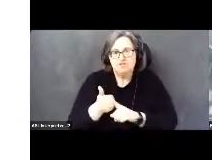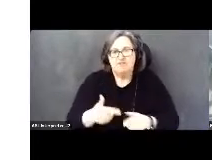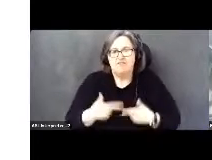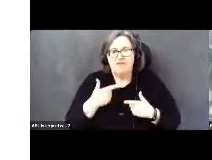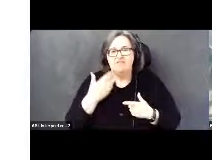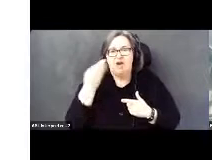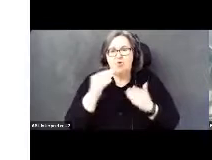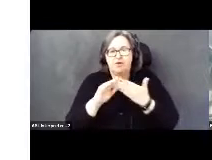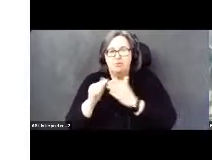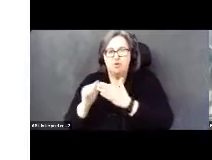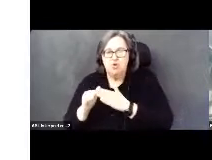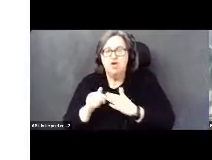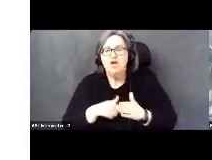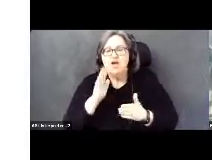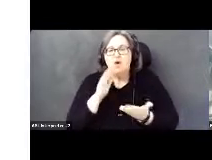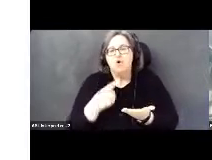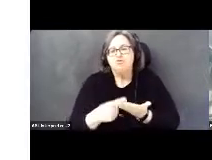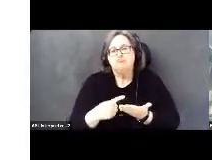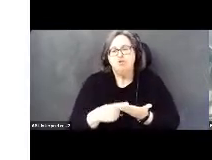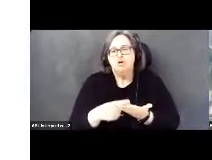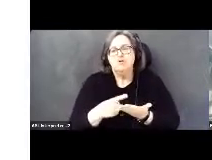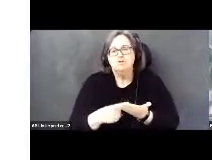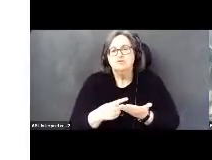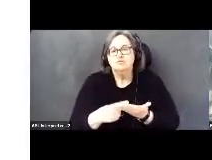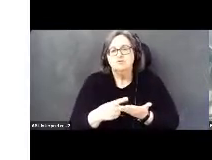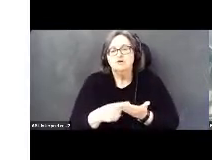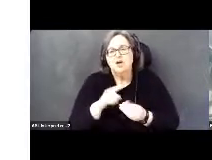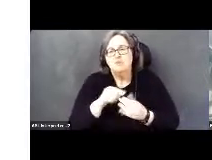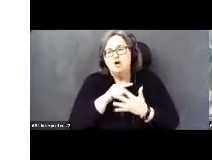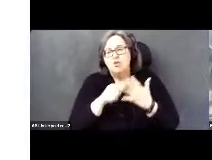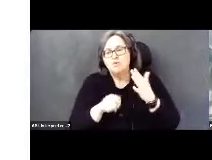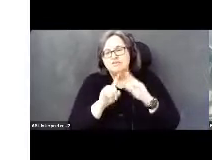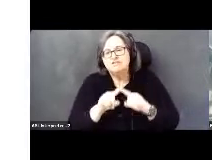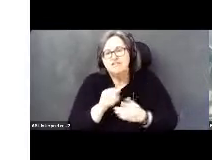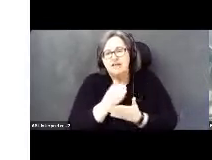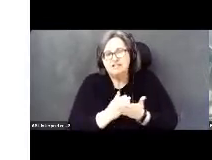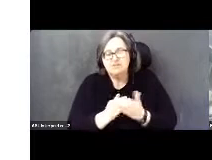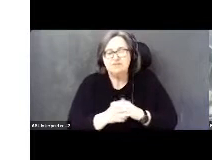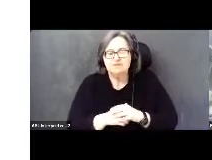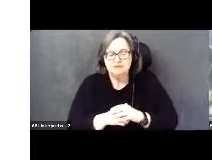and so I'm going to talk a little bit about those different aspects and while we don't